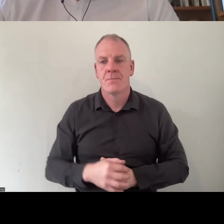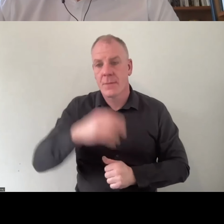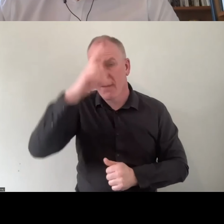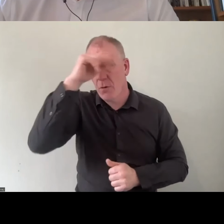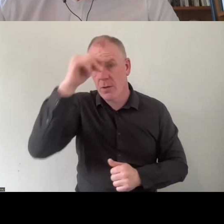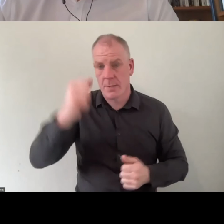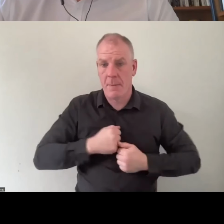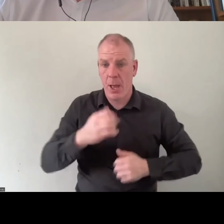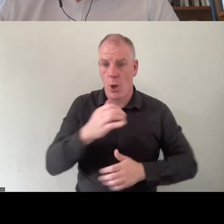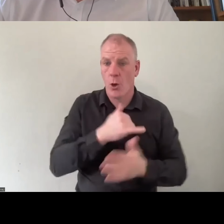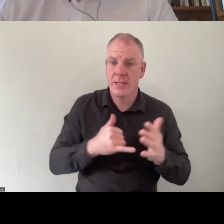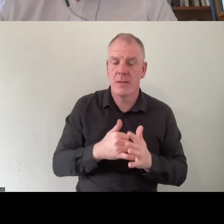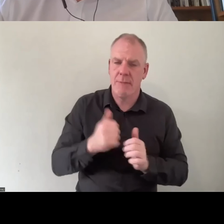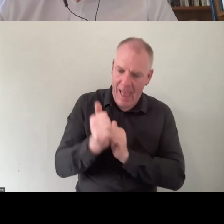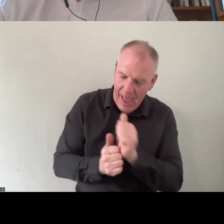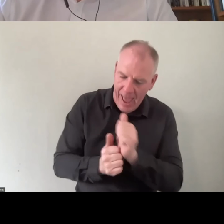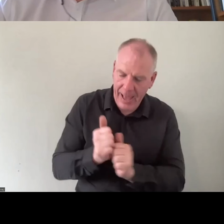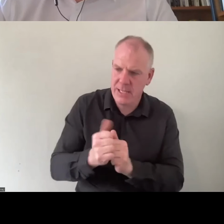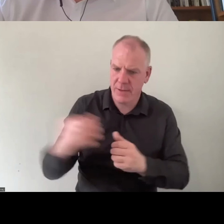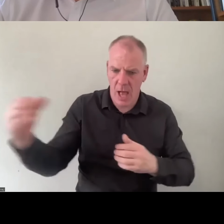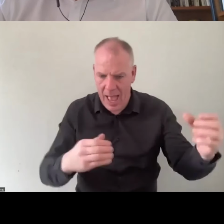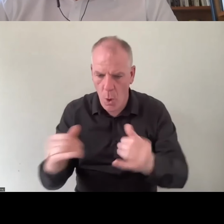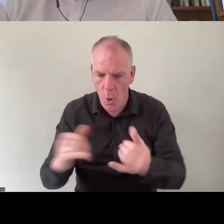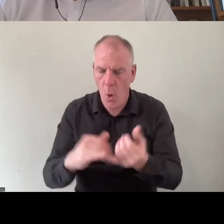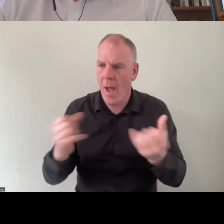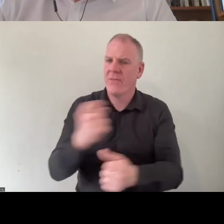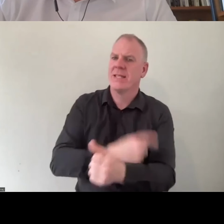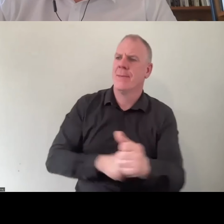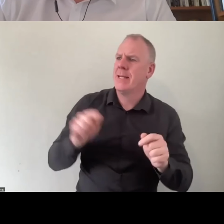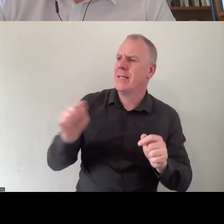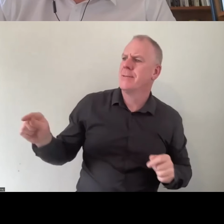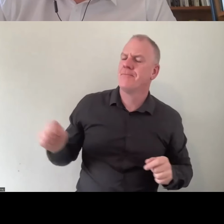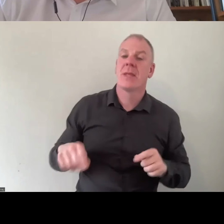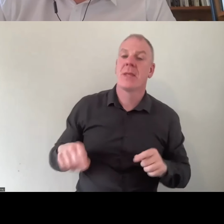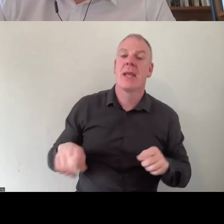that's actively hiring people with disabilities, but also that you have the policies and procedures in place